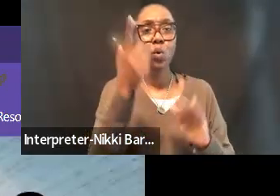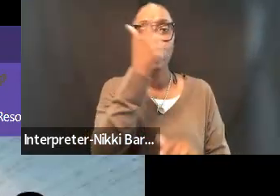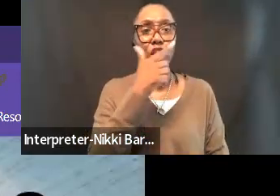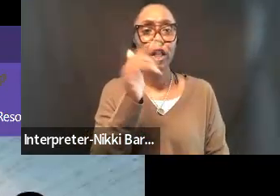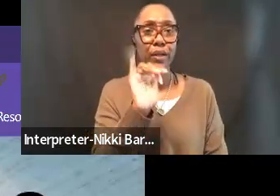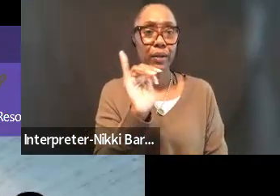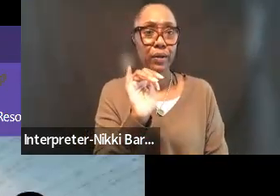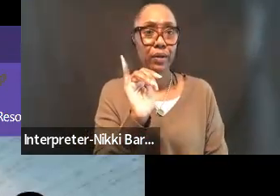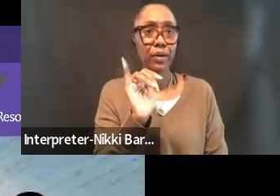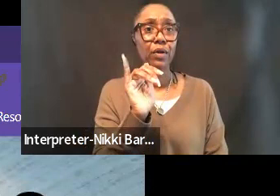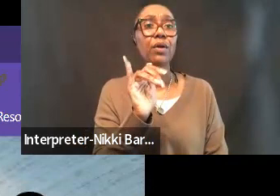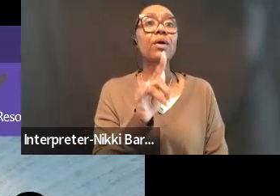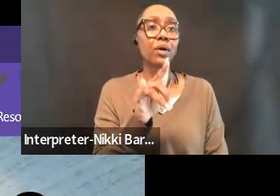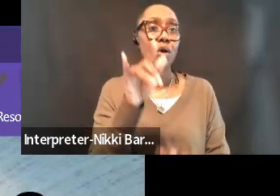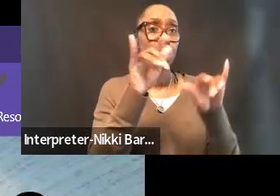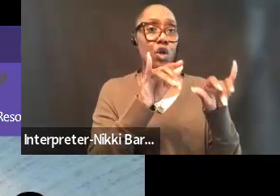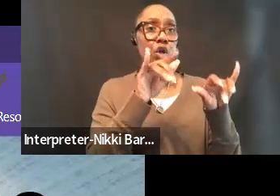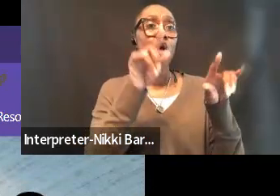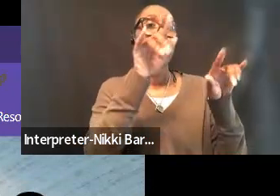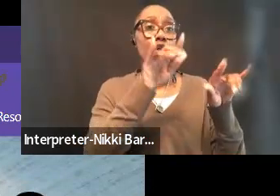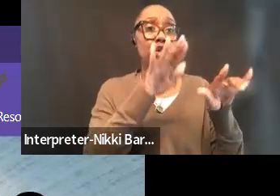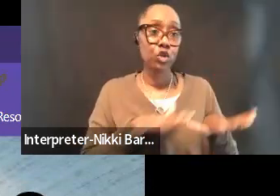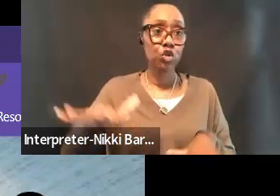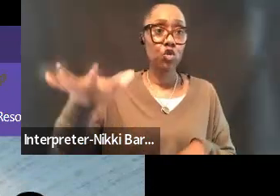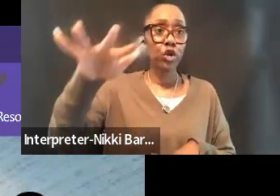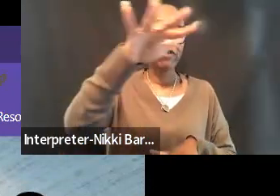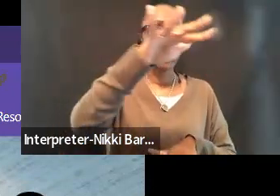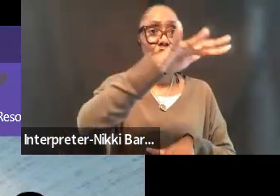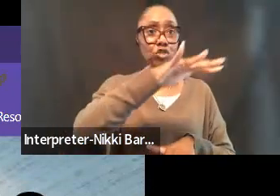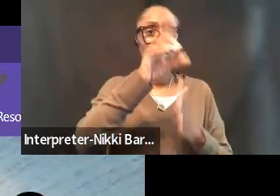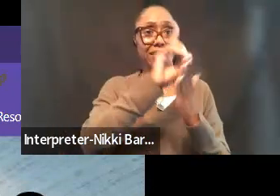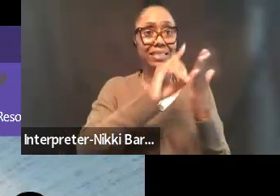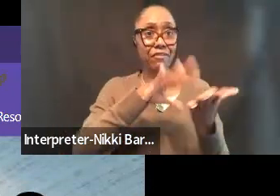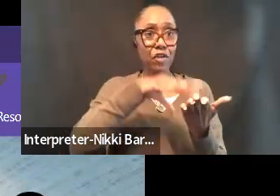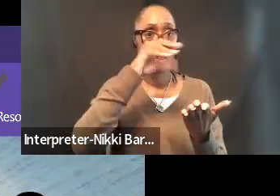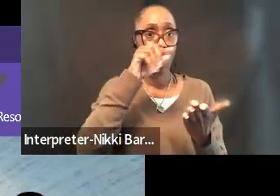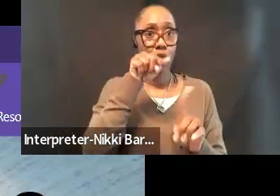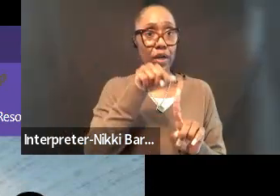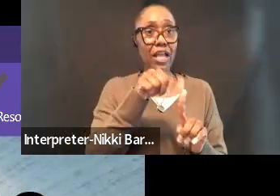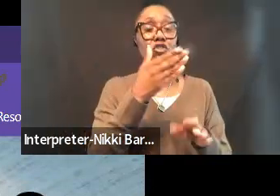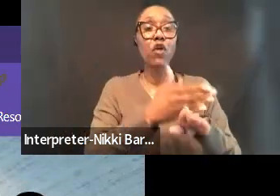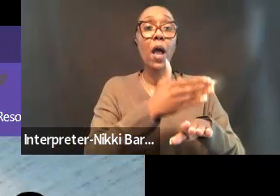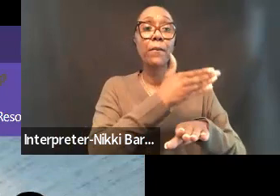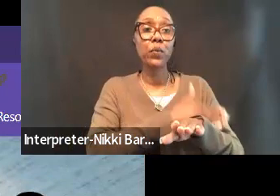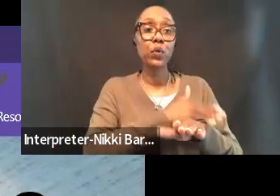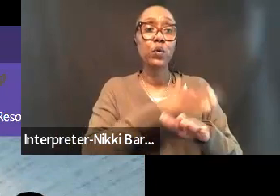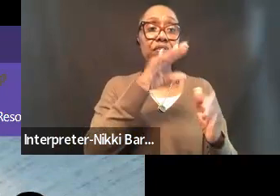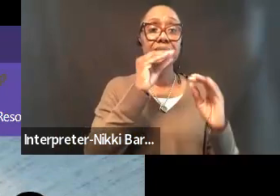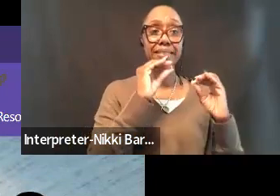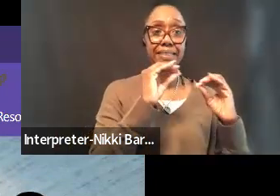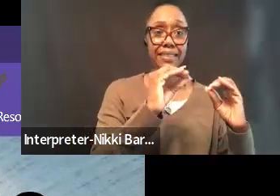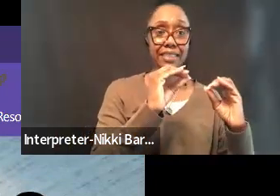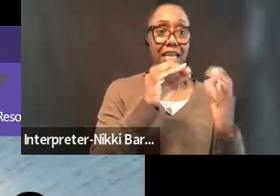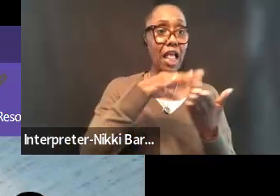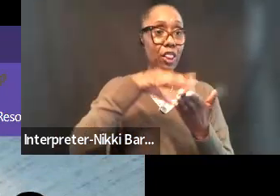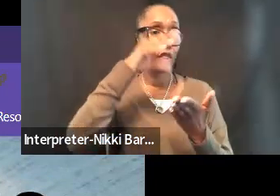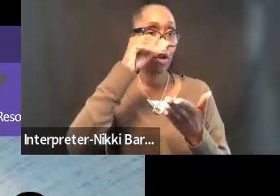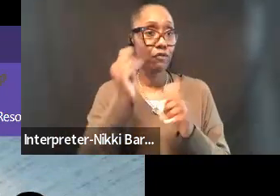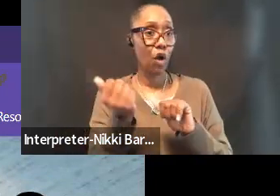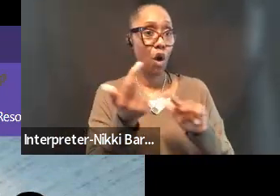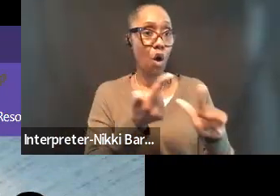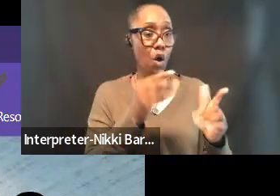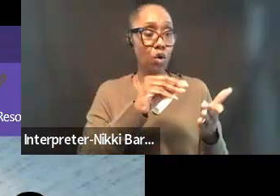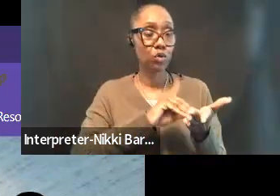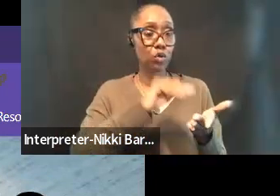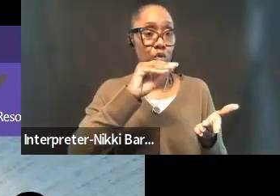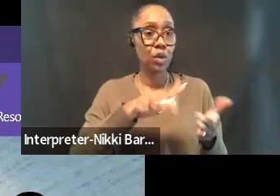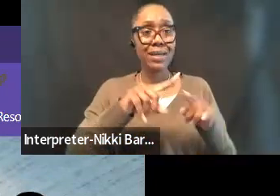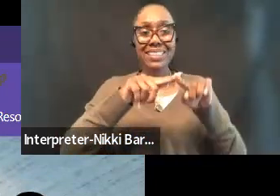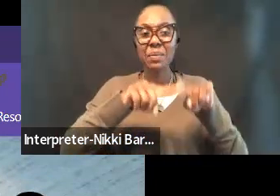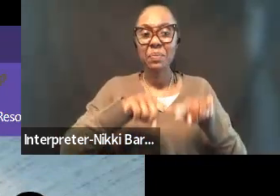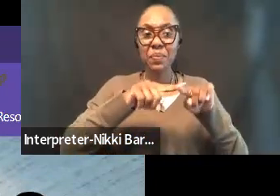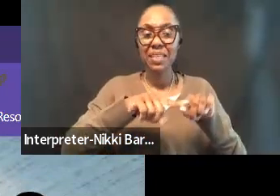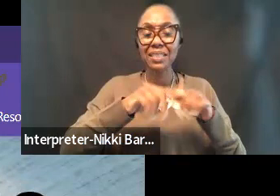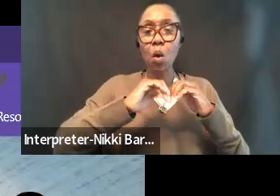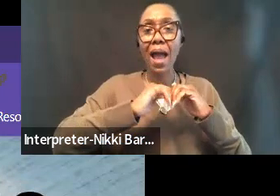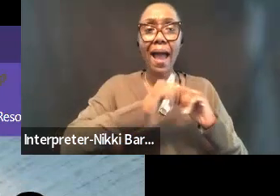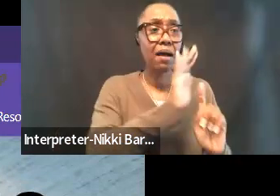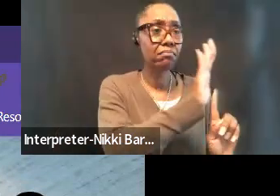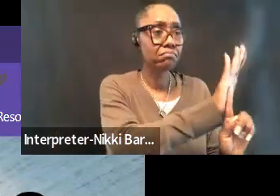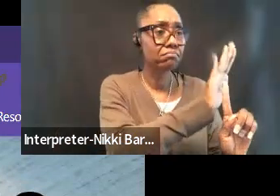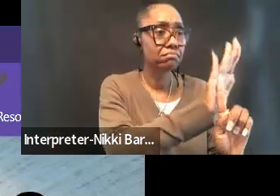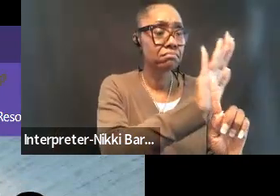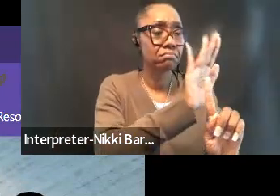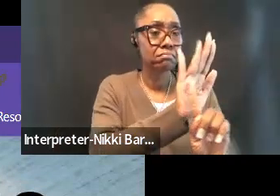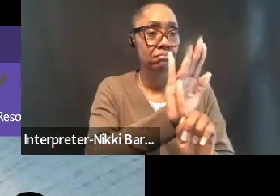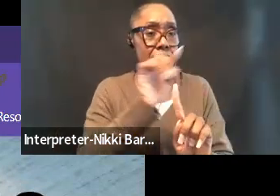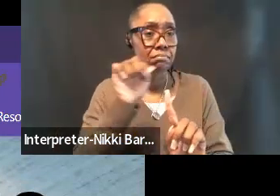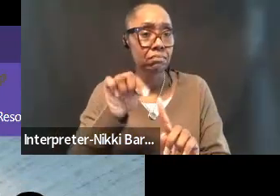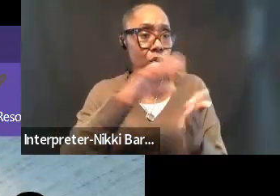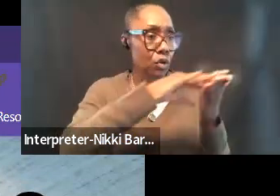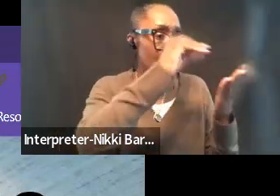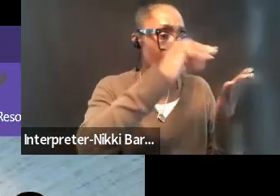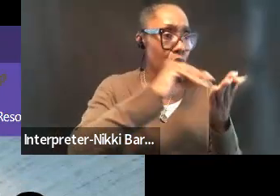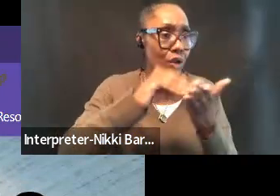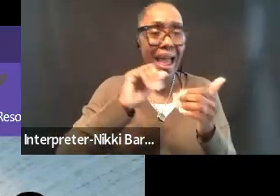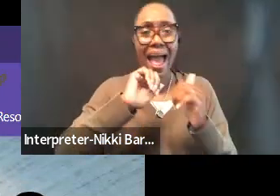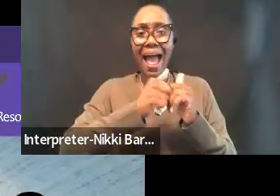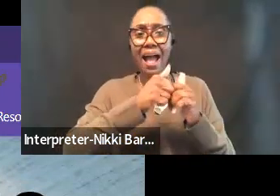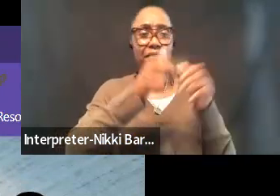So universal design for learning is a framework. To improve teaching and learning for all students. And it's based on how everybody learns, how they take in information, how they express information.